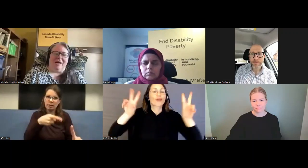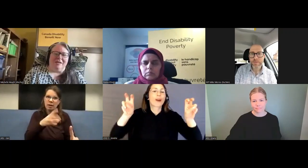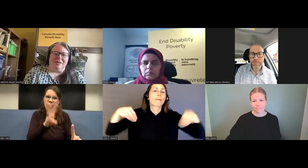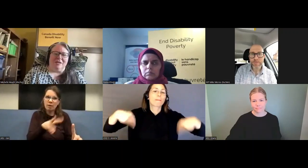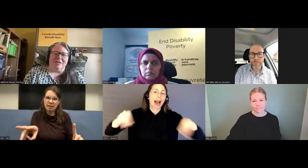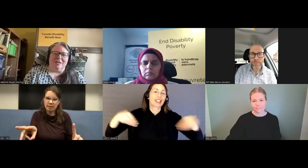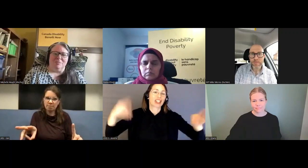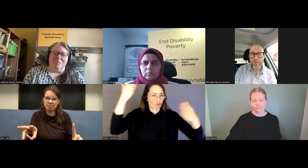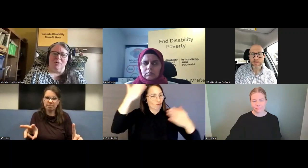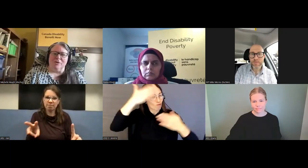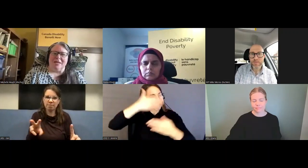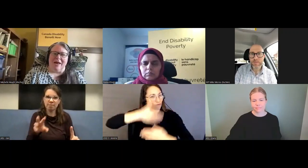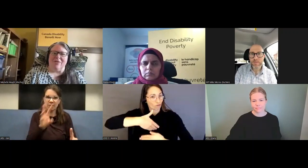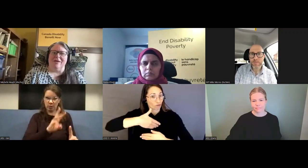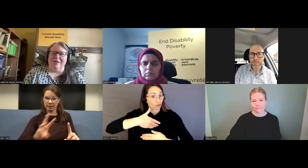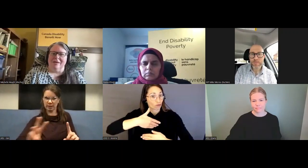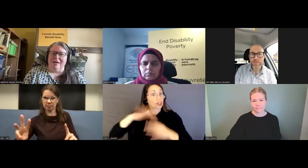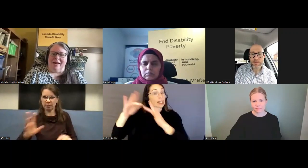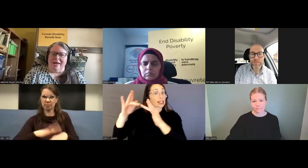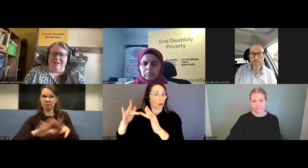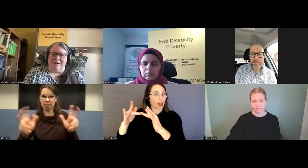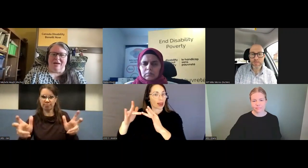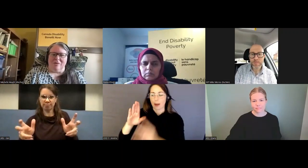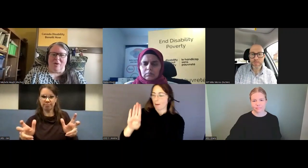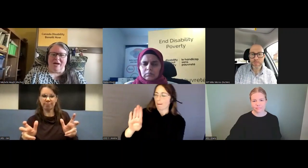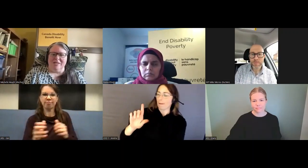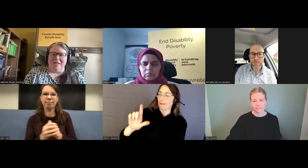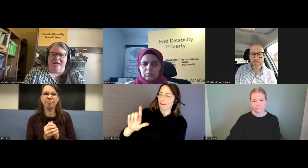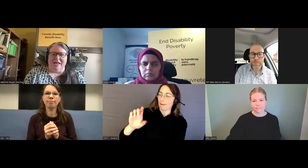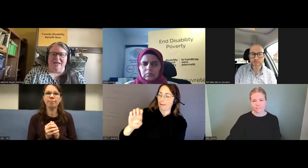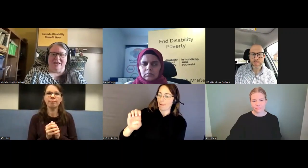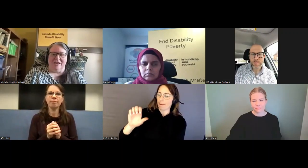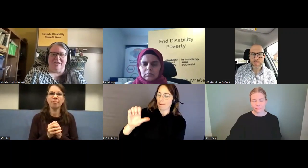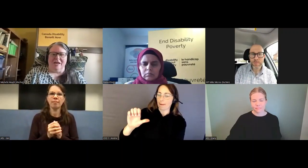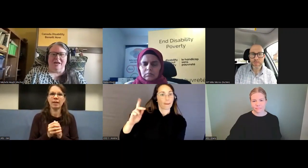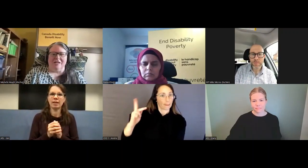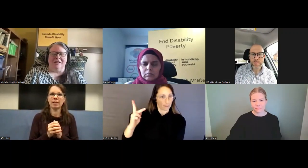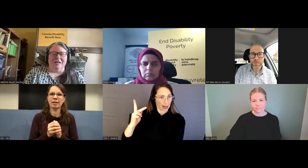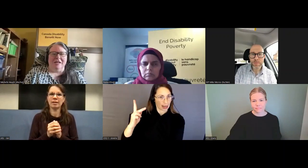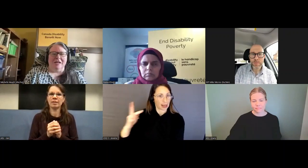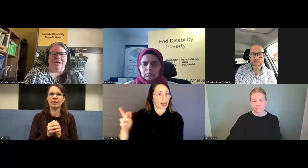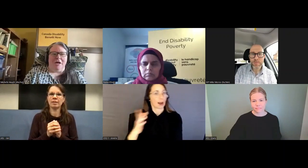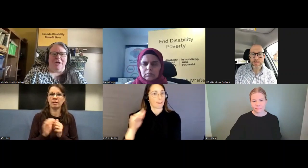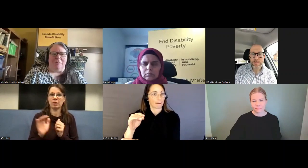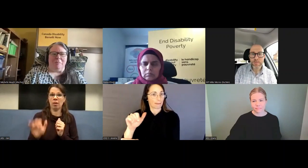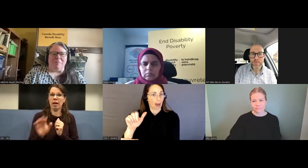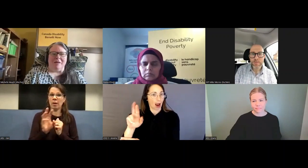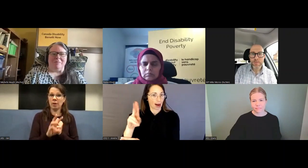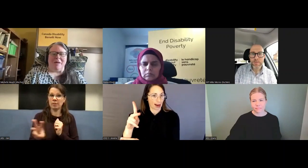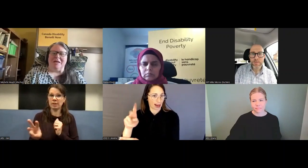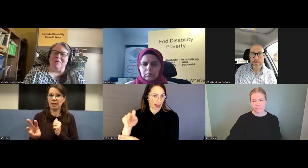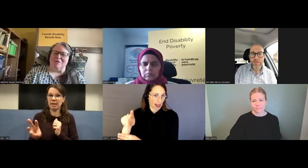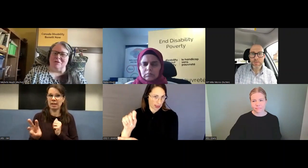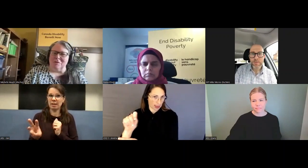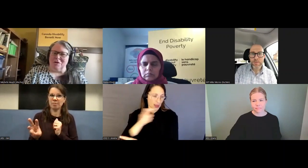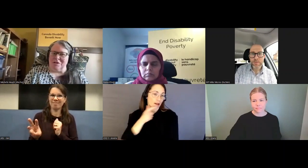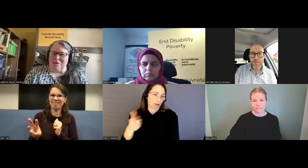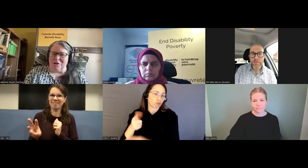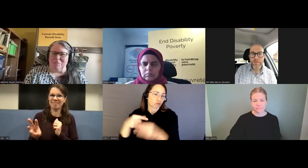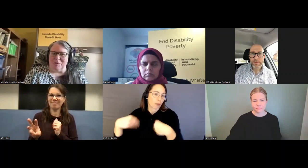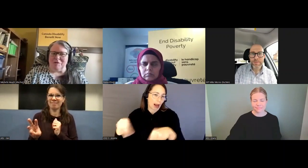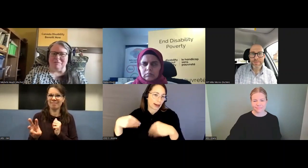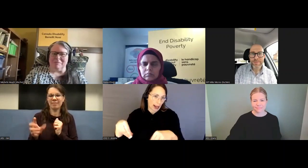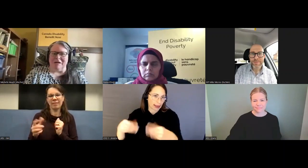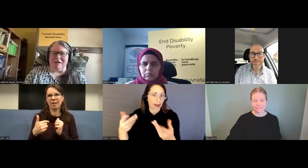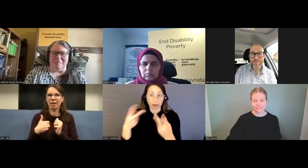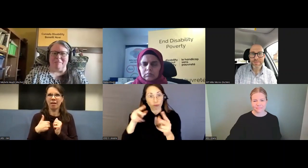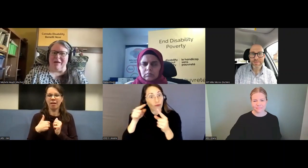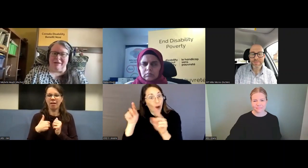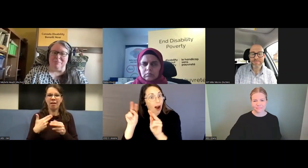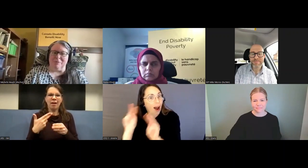AND THAT HAS BEEN PUT TOGETHER IN SUCH A QUITE -- I KEEP USING THE WORD DYSTOPIAN, BUT THAT